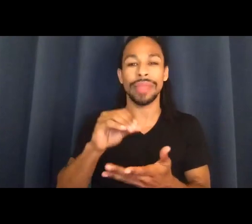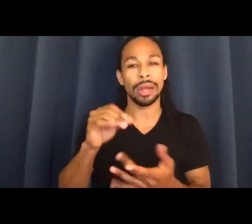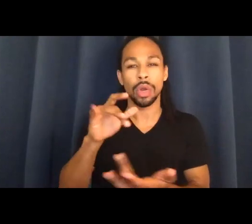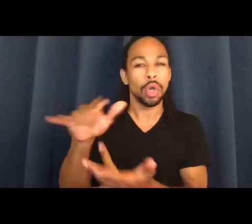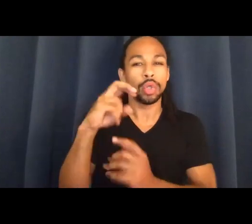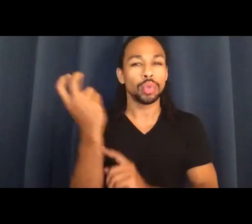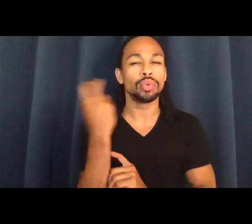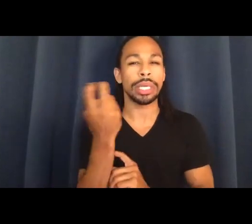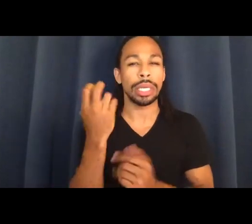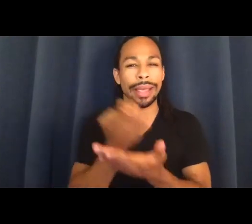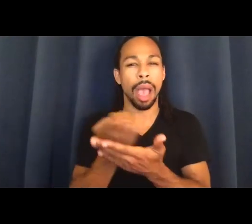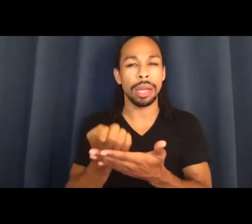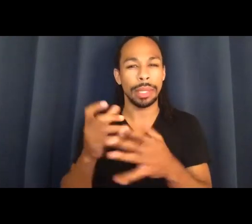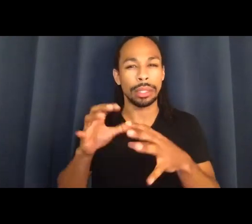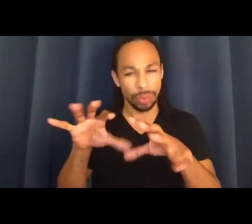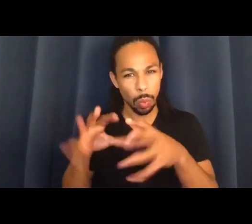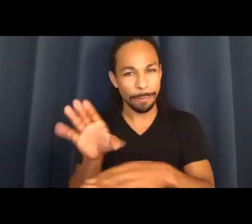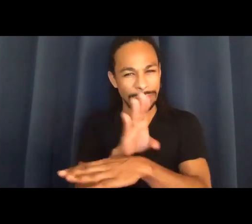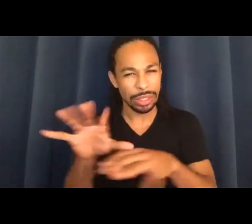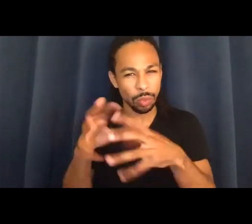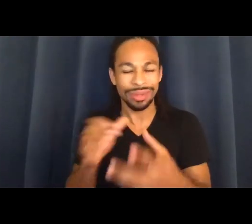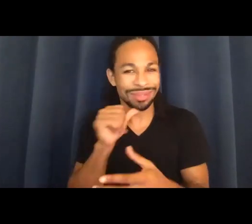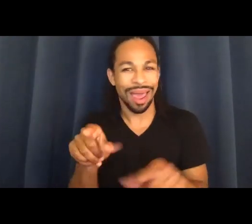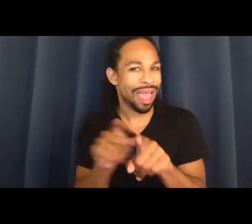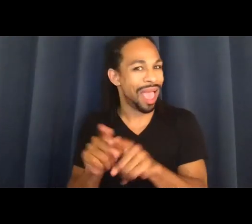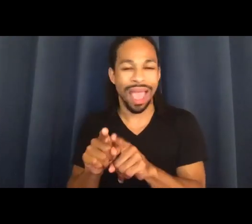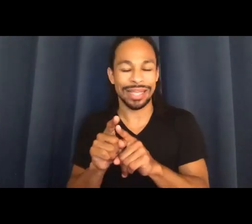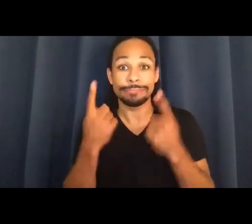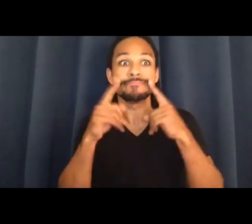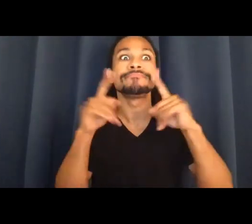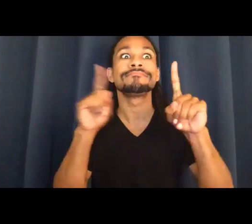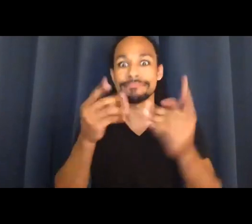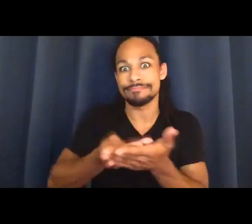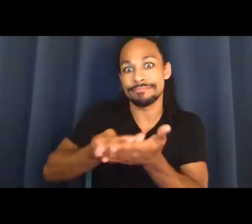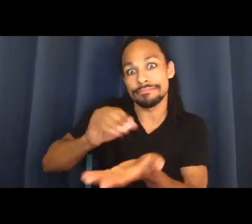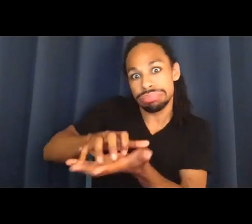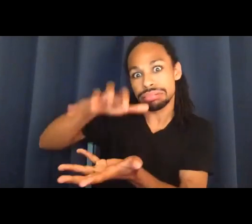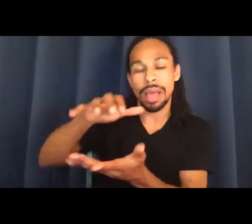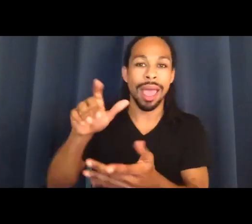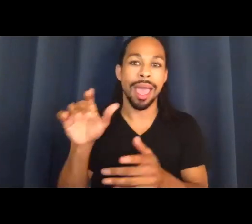Many companies subsidize their touring budgets with other sources of income,